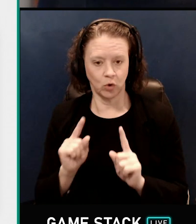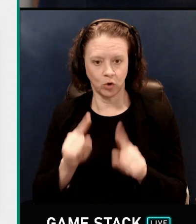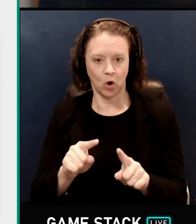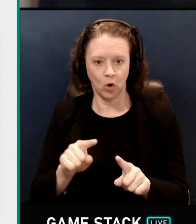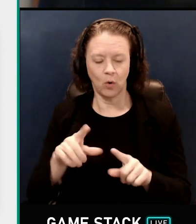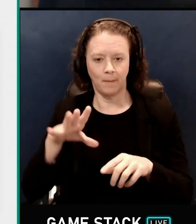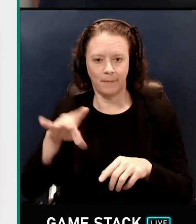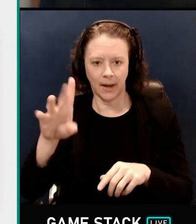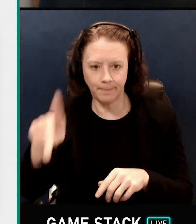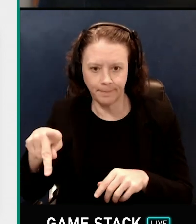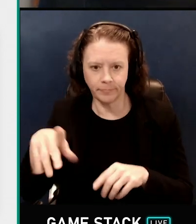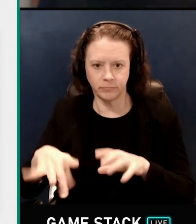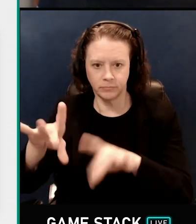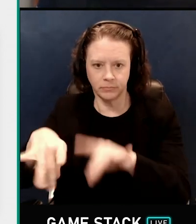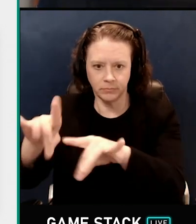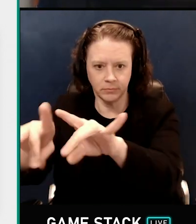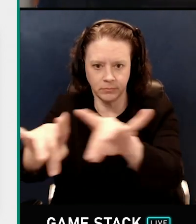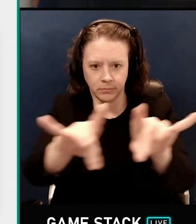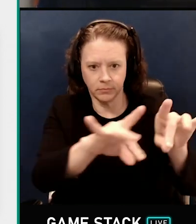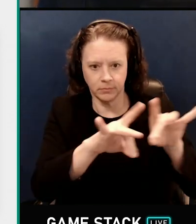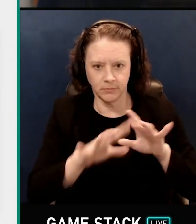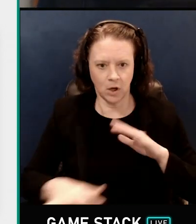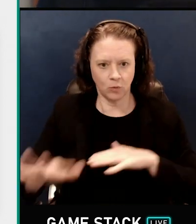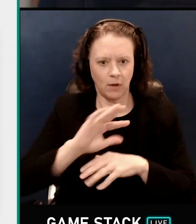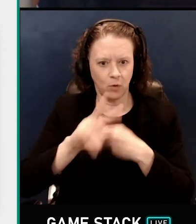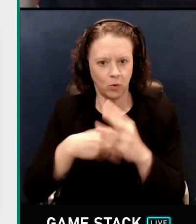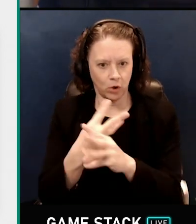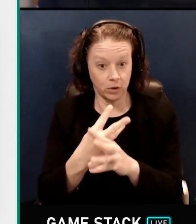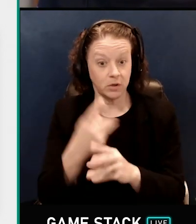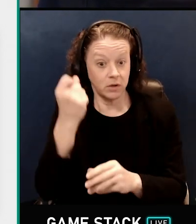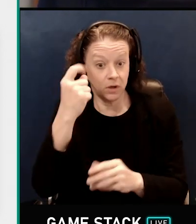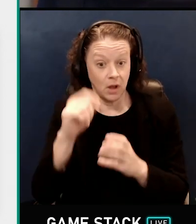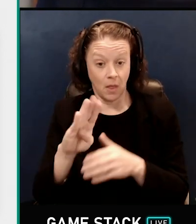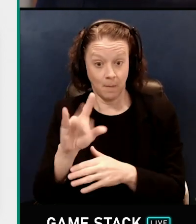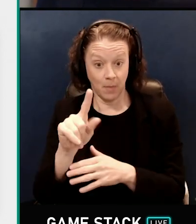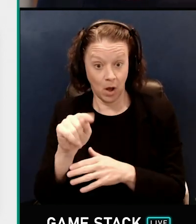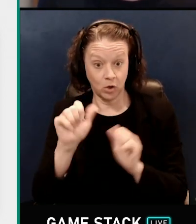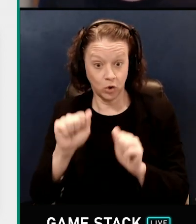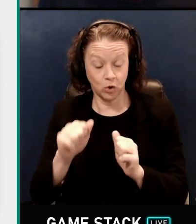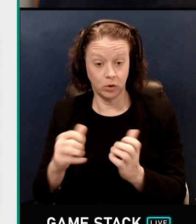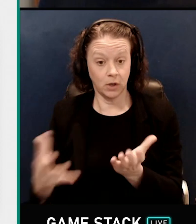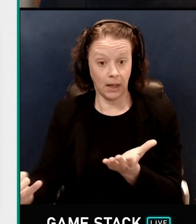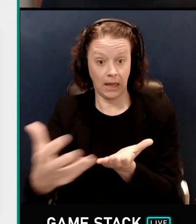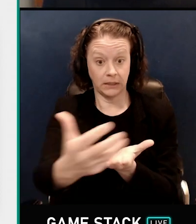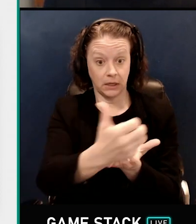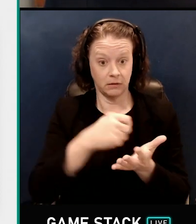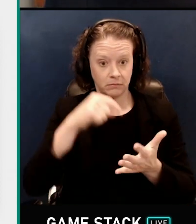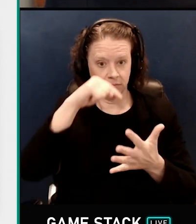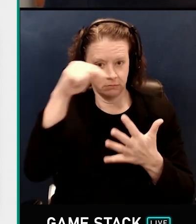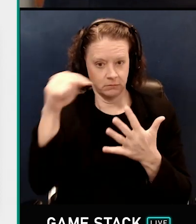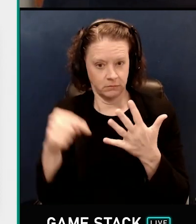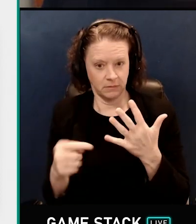and collect pickups around the world and there may be several pickups that the bot could theoretically go and collect.